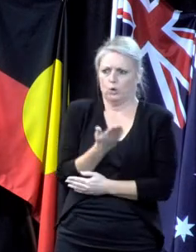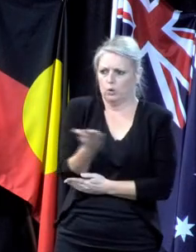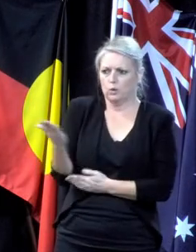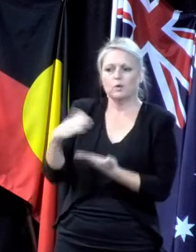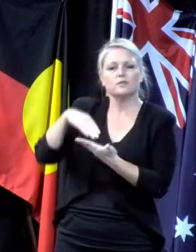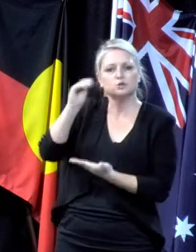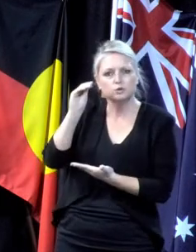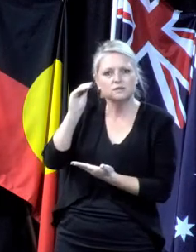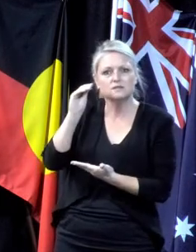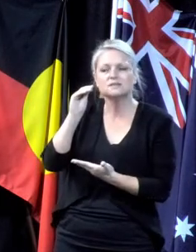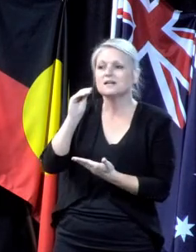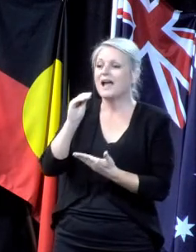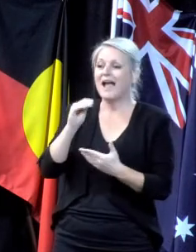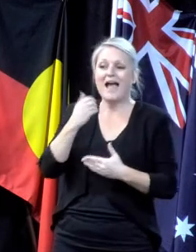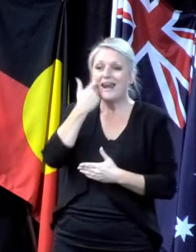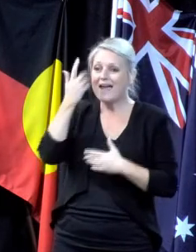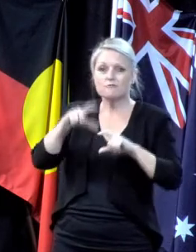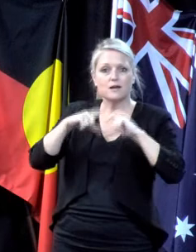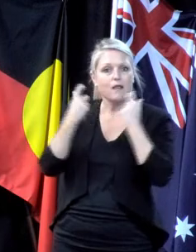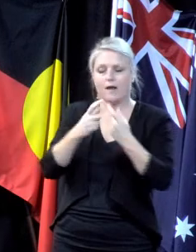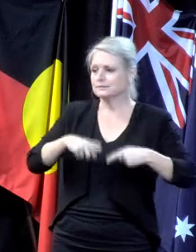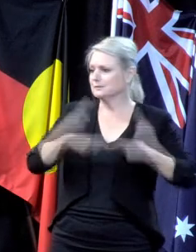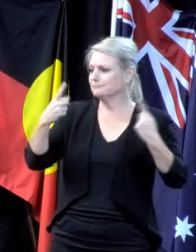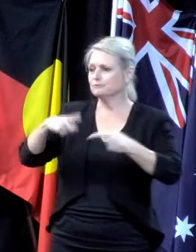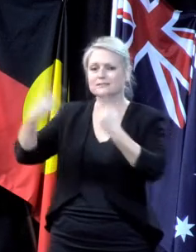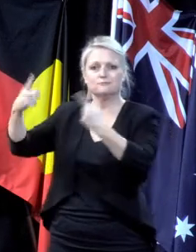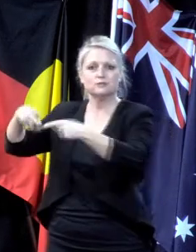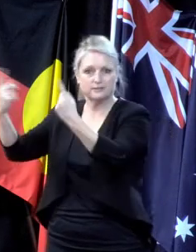So each lesson in a co-teaching arrangement can look very, very different.